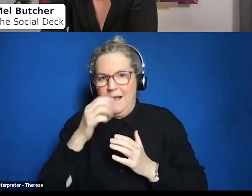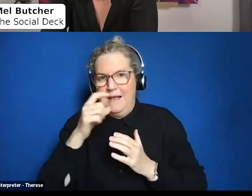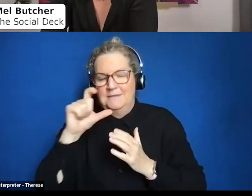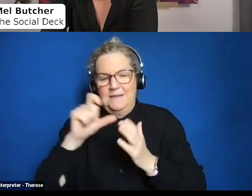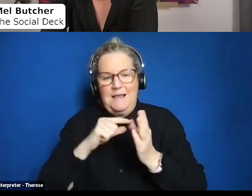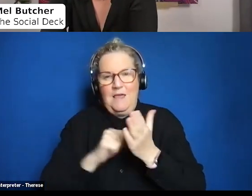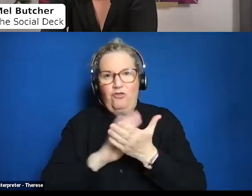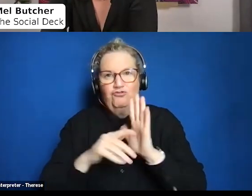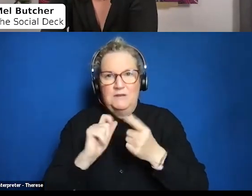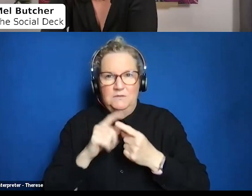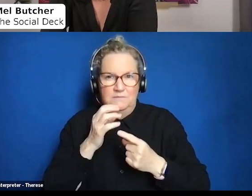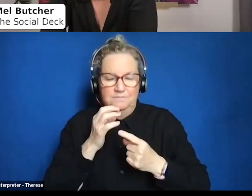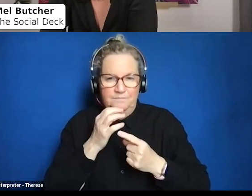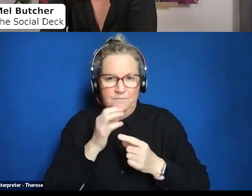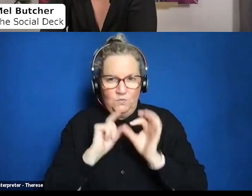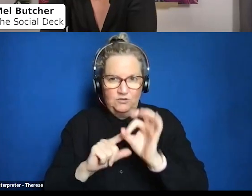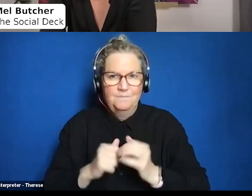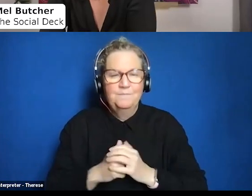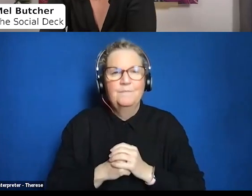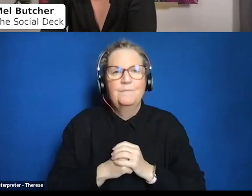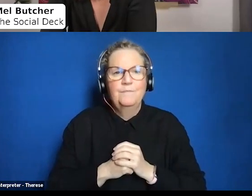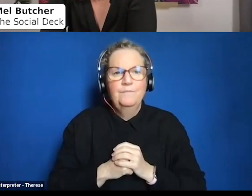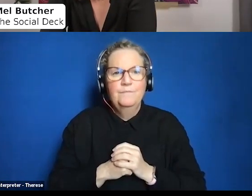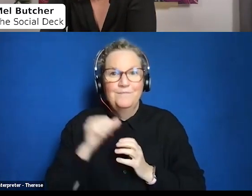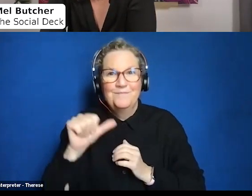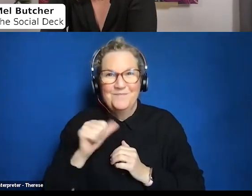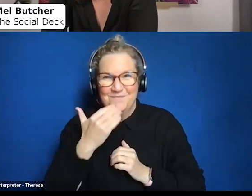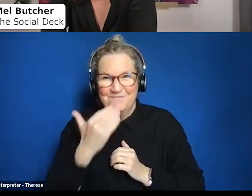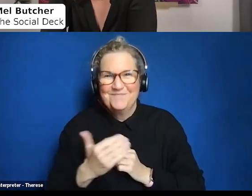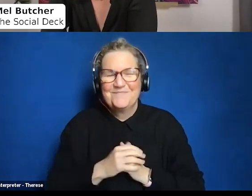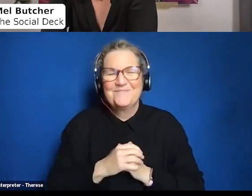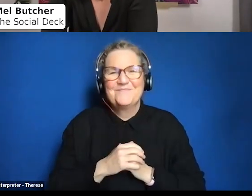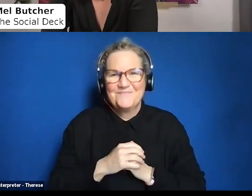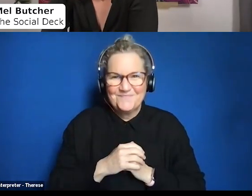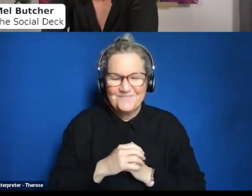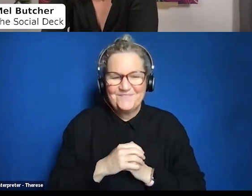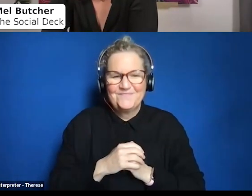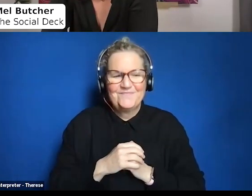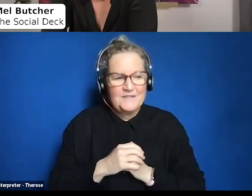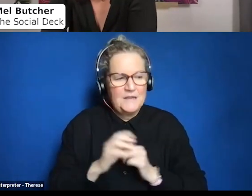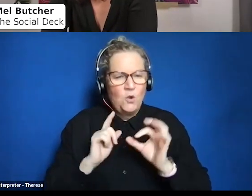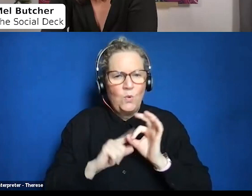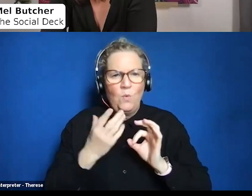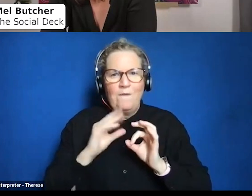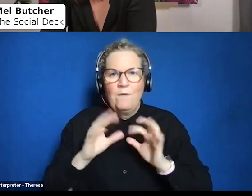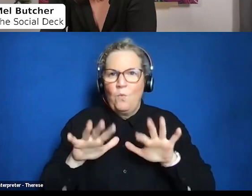to ask another question, if you can. Catherine. So the question again comes from the audience,